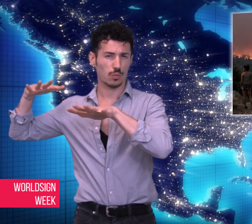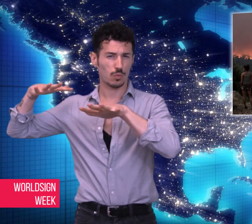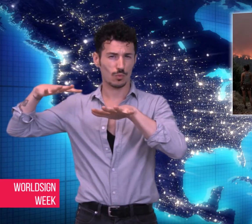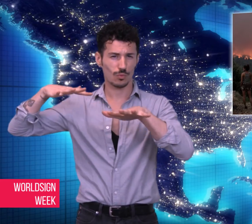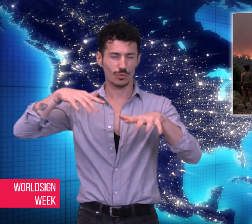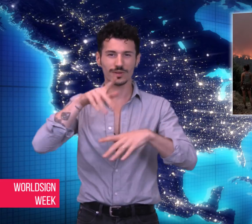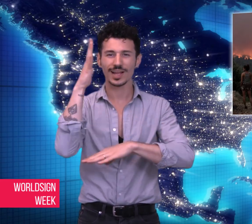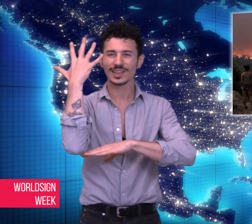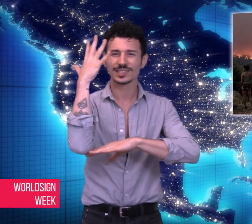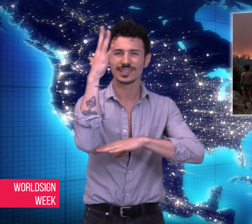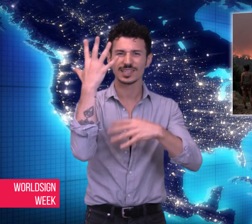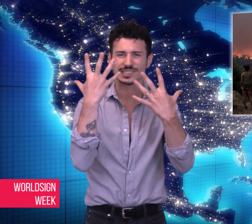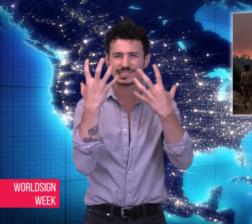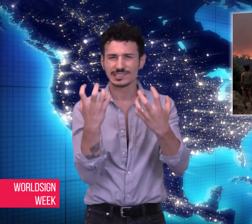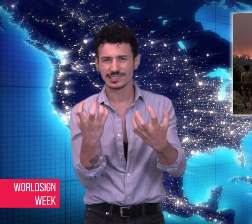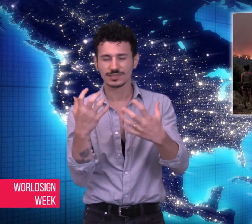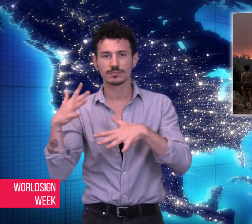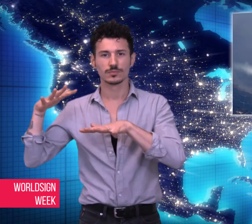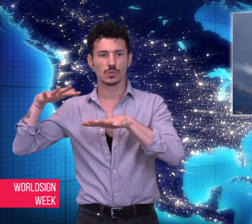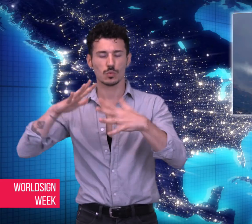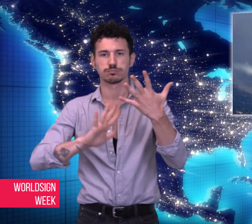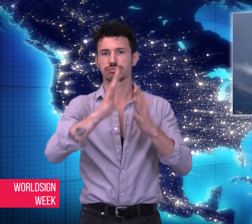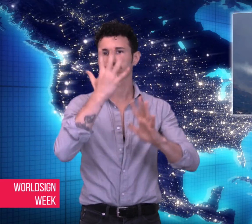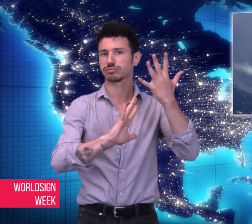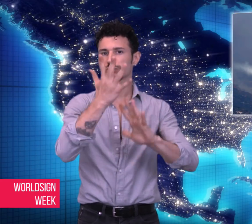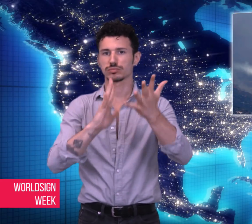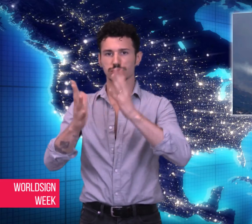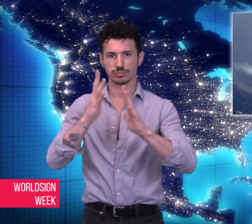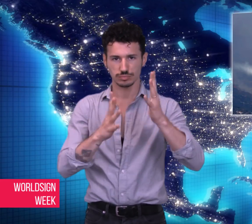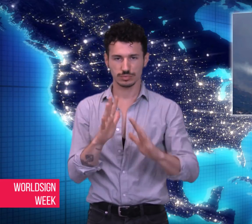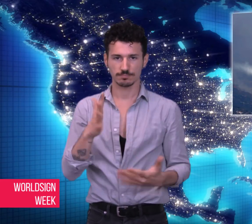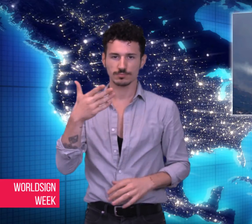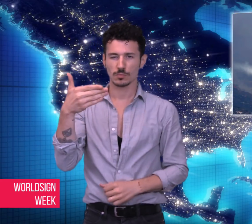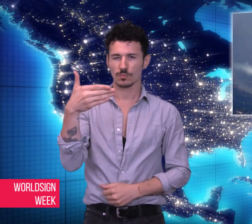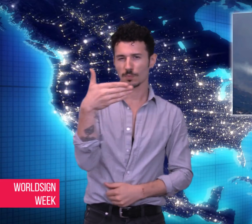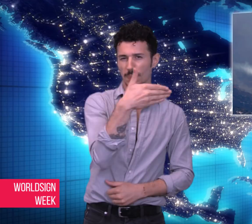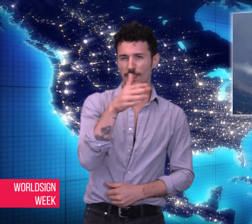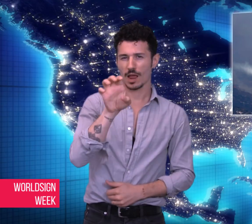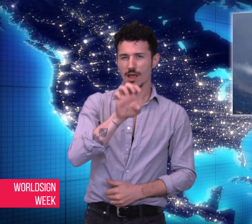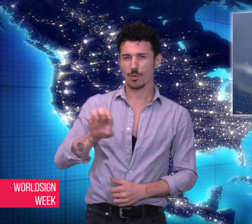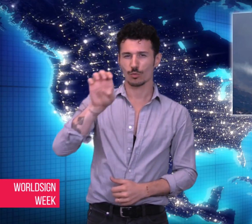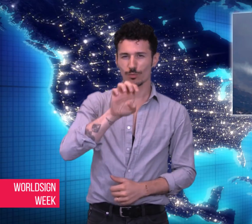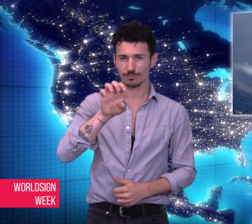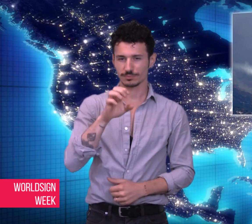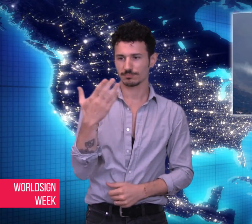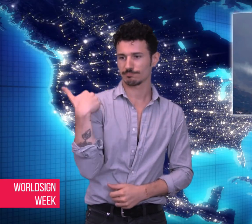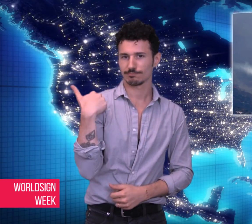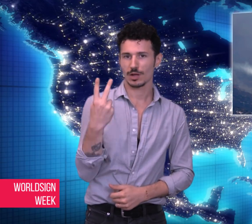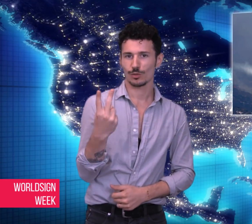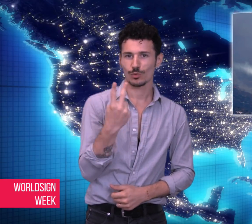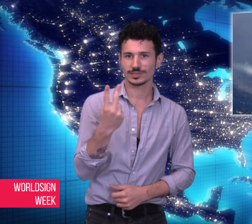wind blowing across tinder-dry forested hills in western Europe on